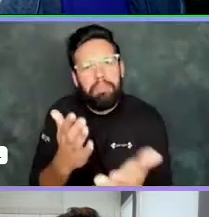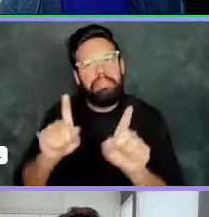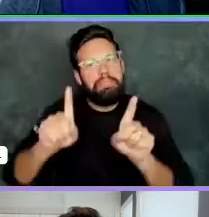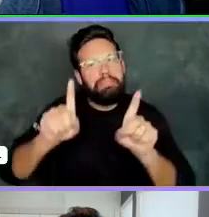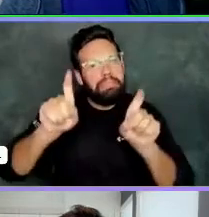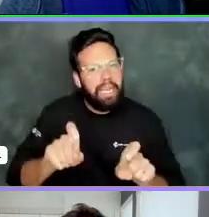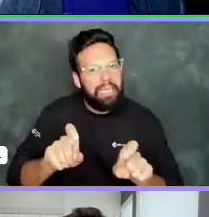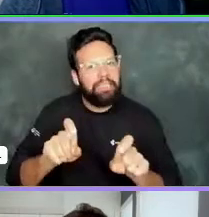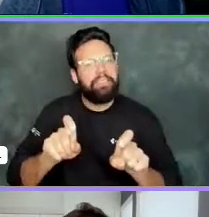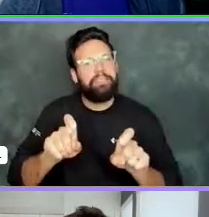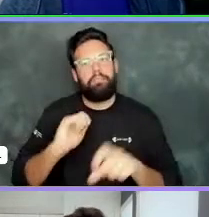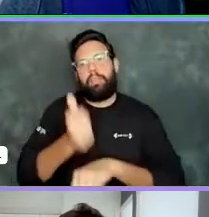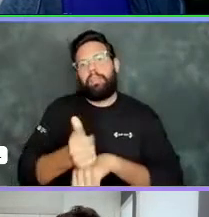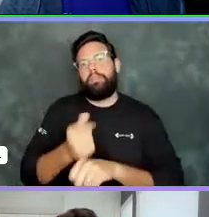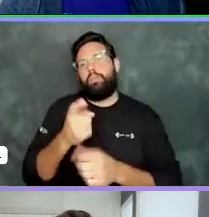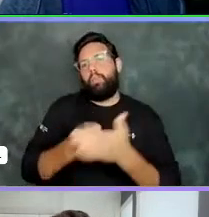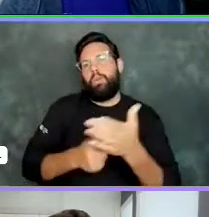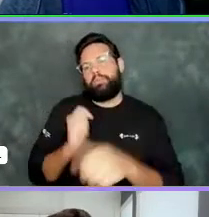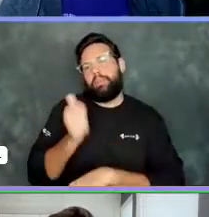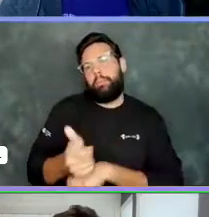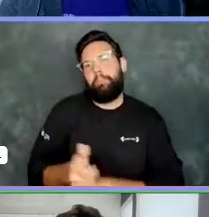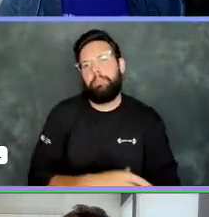so just make sure that you're testing it, and seeing if